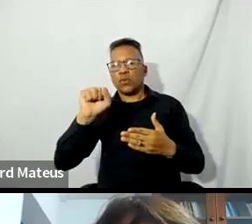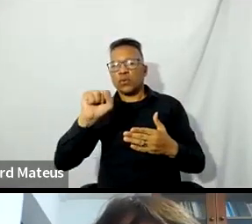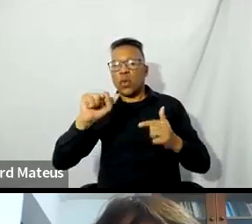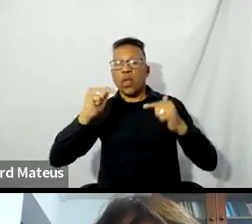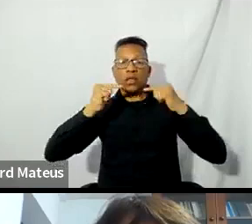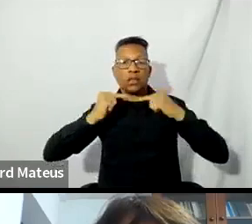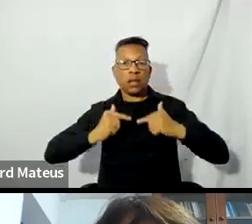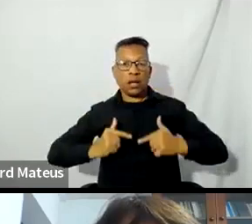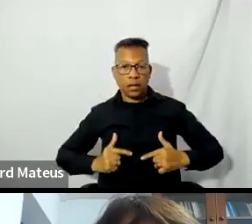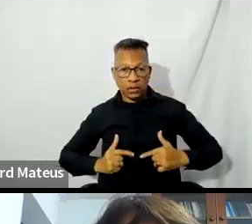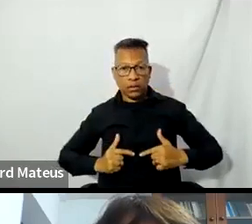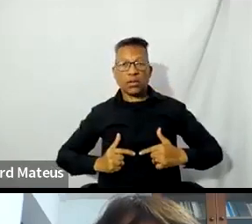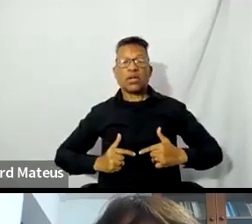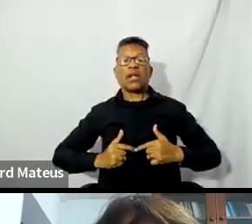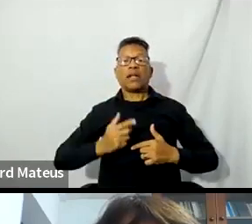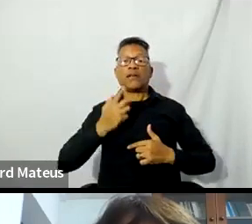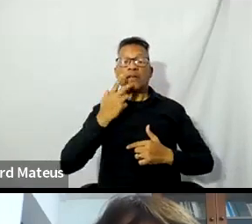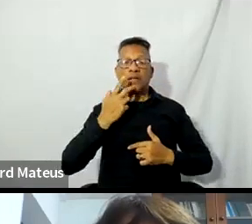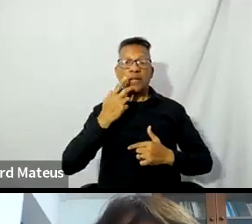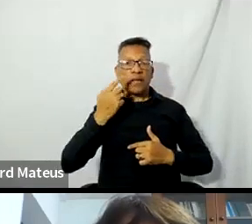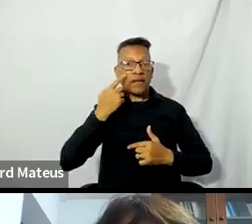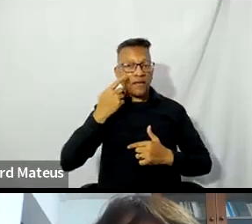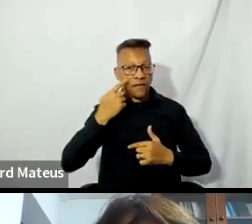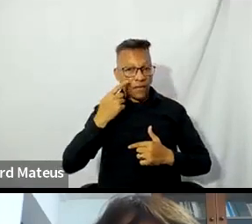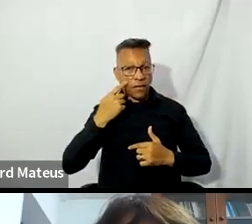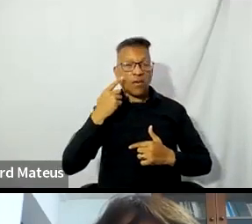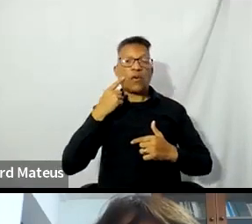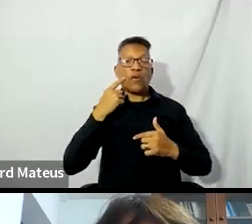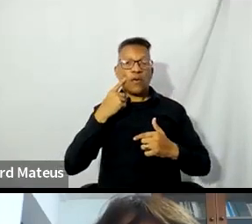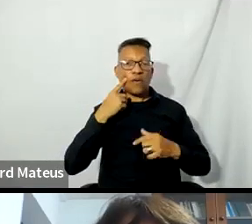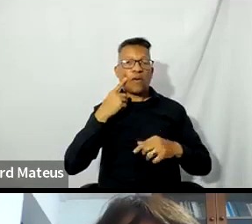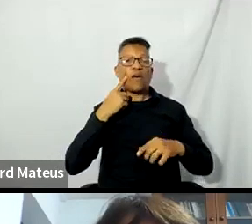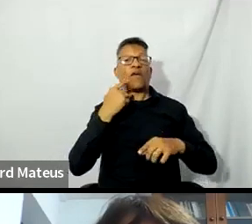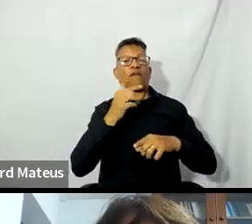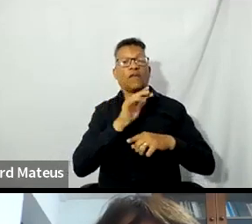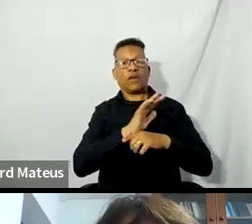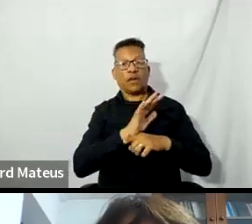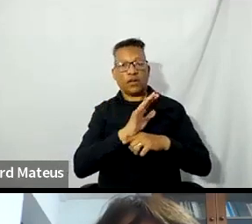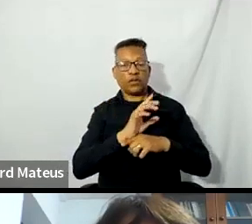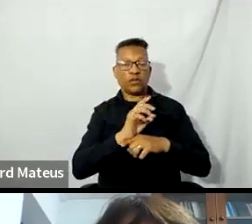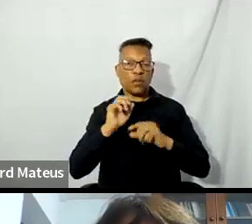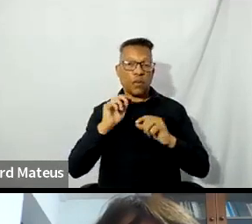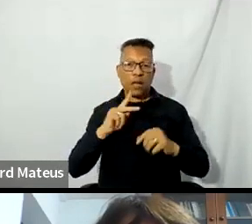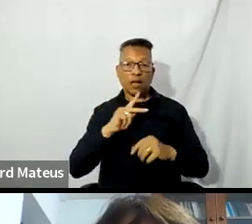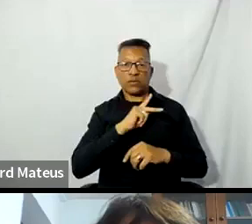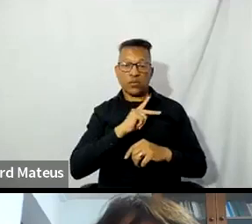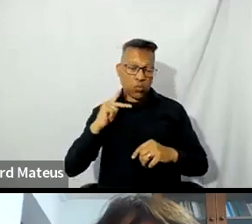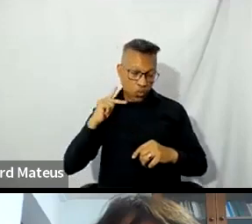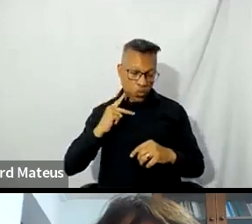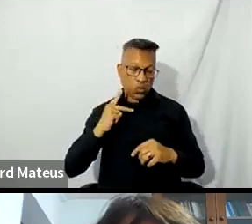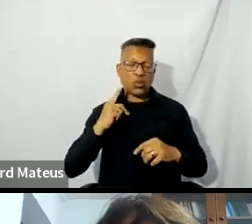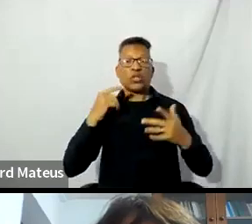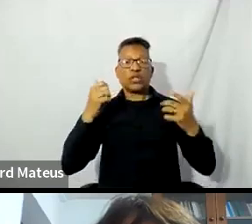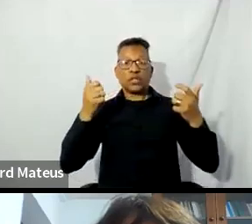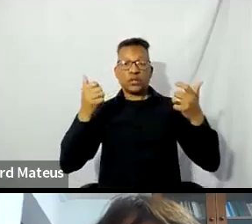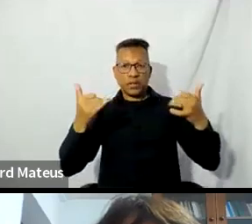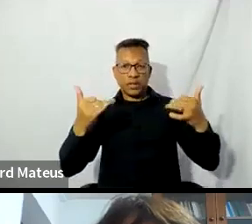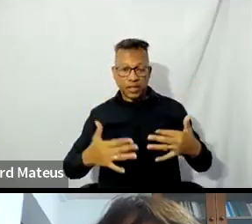but then she said that she was ched the ched the video from a pastor a video from a pastor that was saying that we that we kids should be that we kids should be studying in